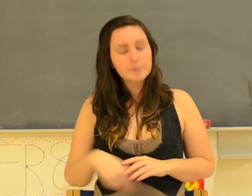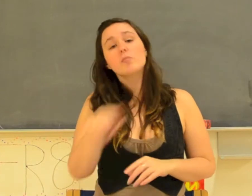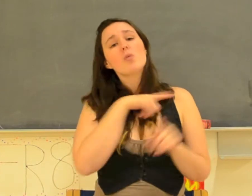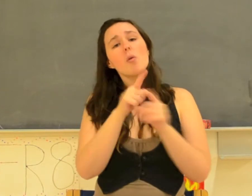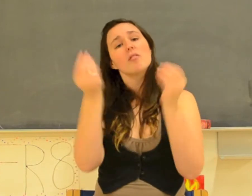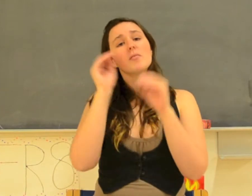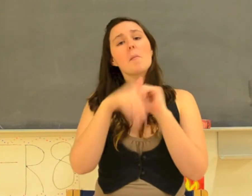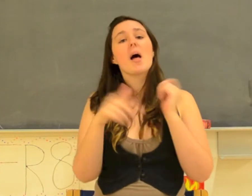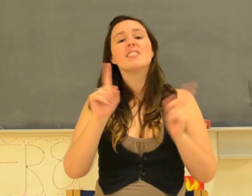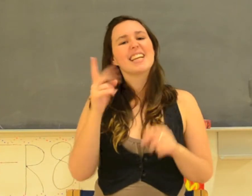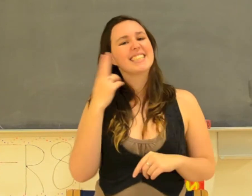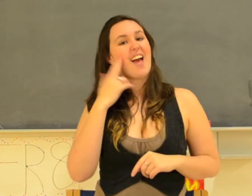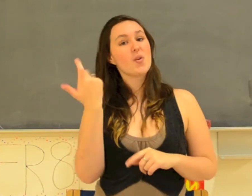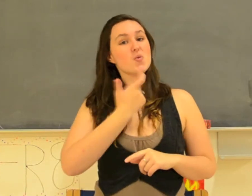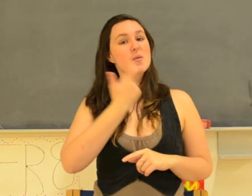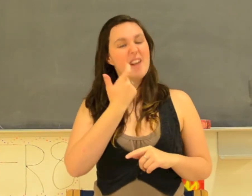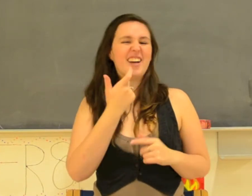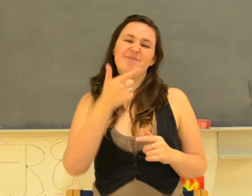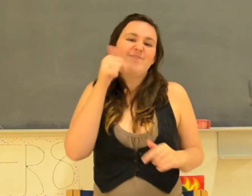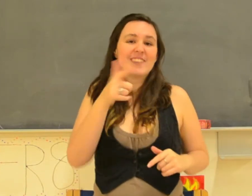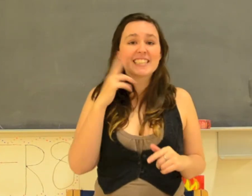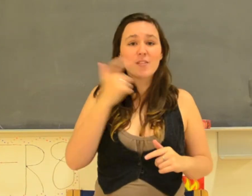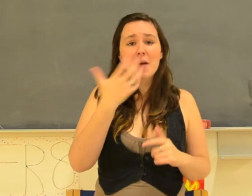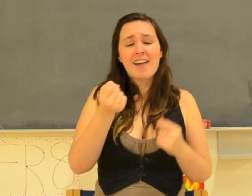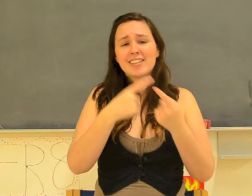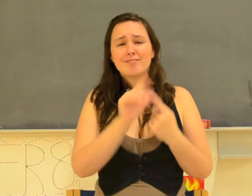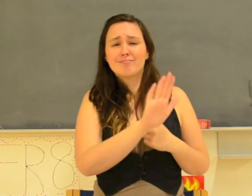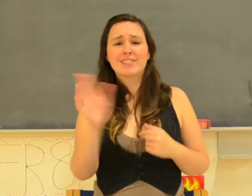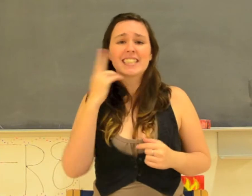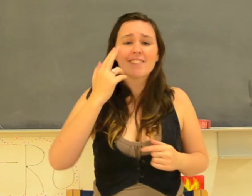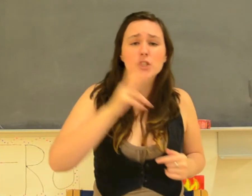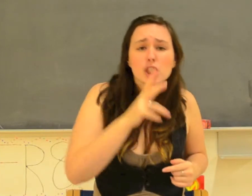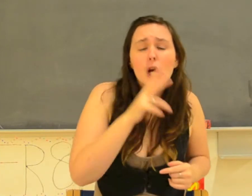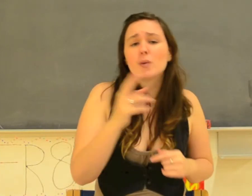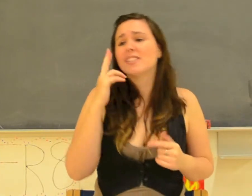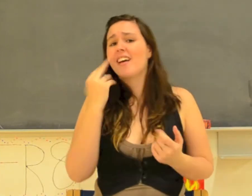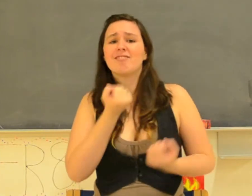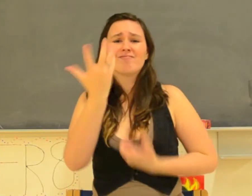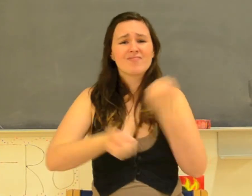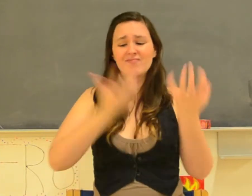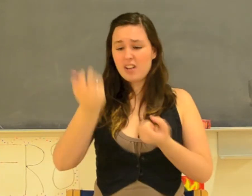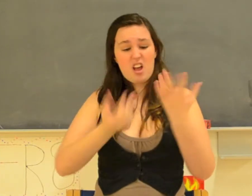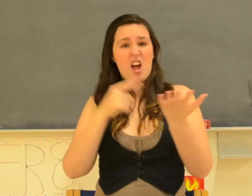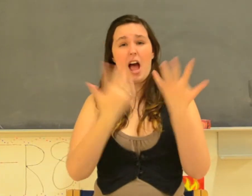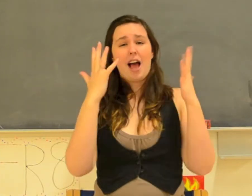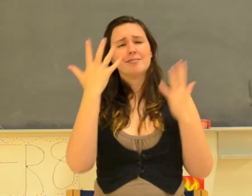We've also discussed Deaf humour in which there are a variety such as jokes, story-telling etc. The hands creates